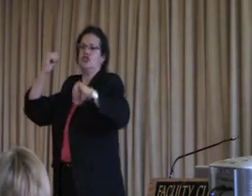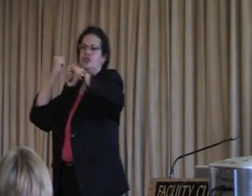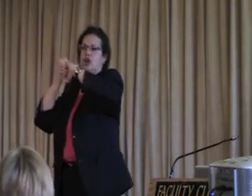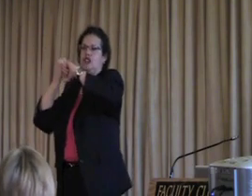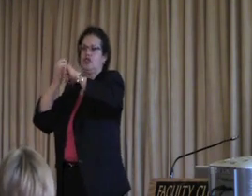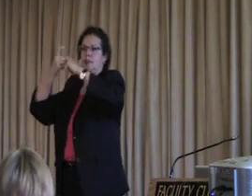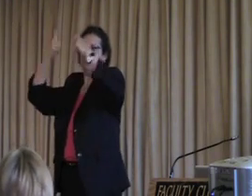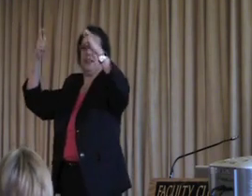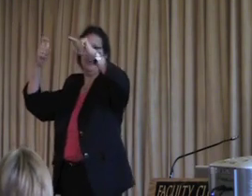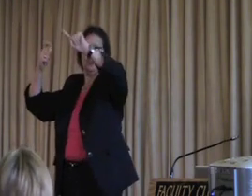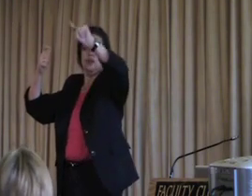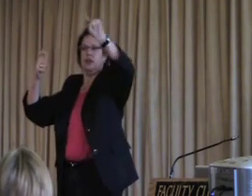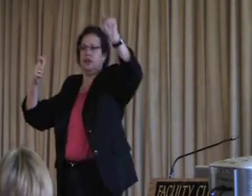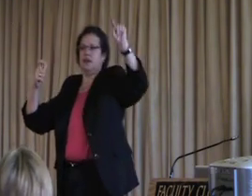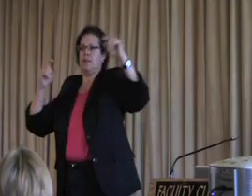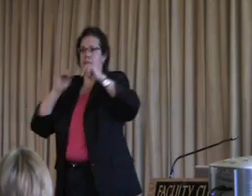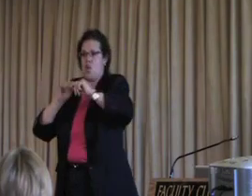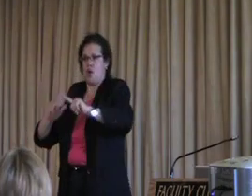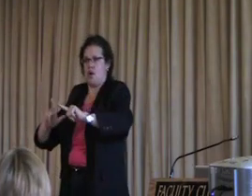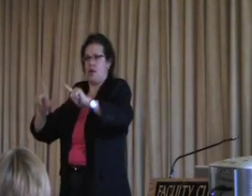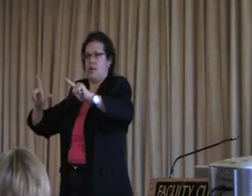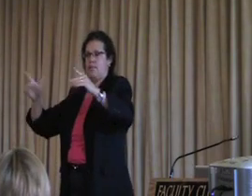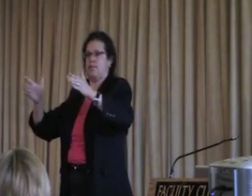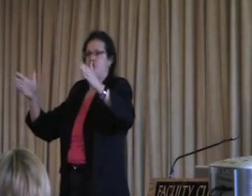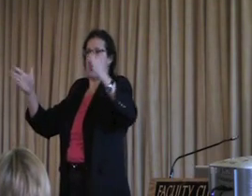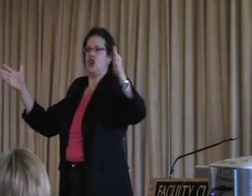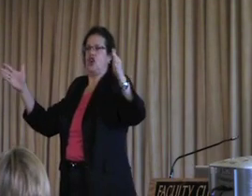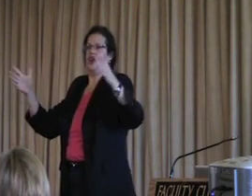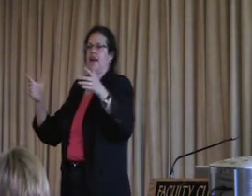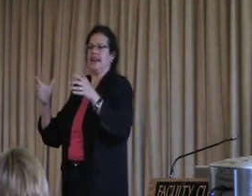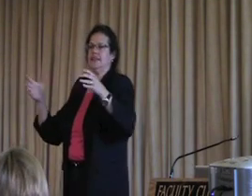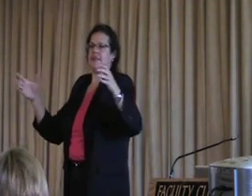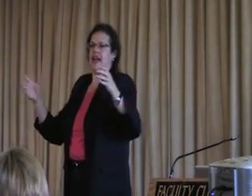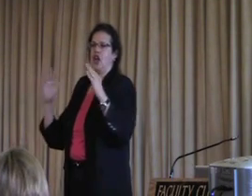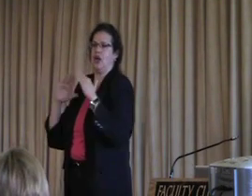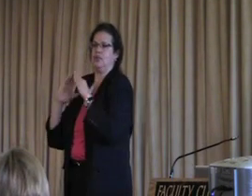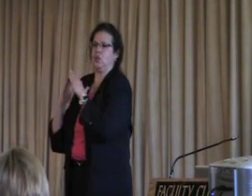be an encouragement for here as well to look at corporations outside of the university